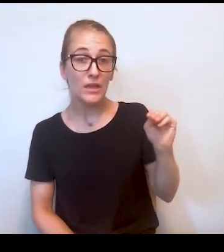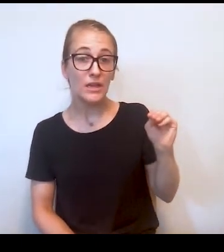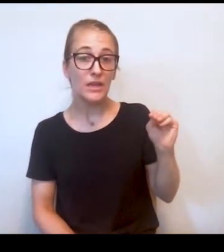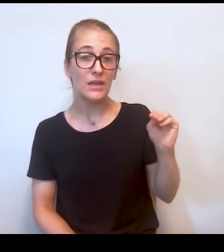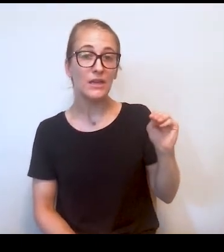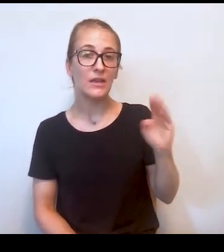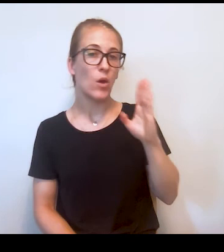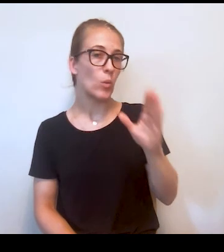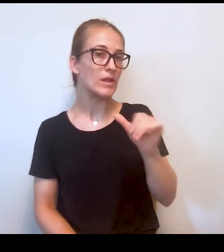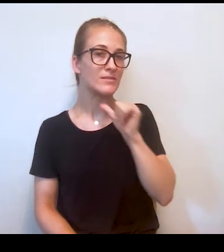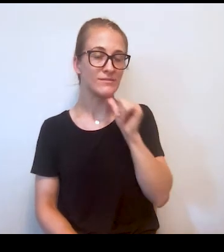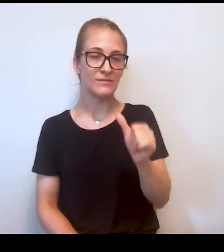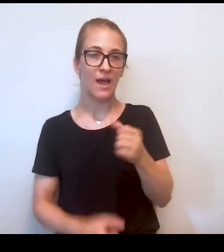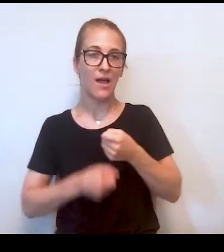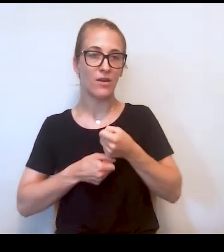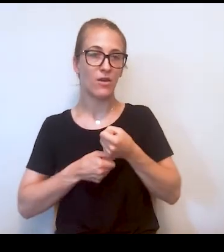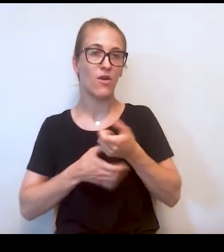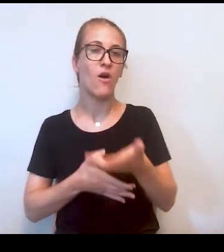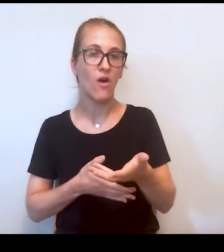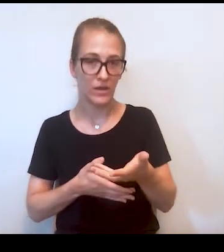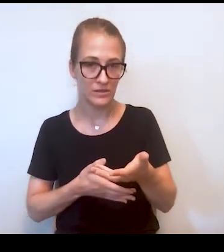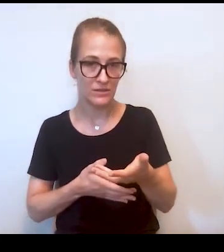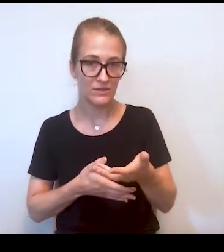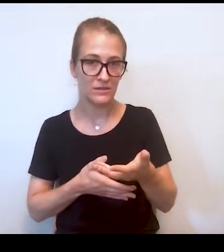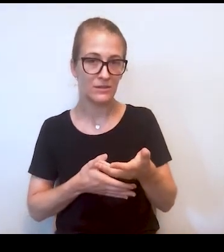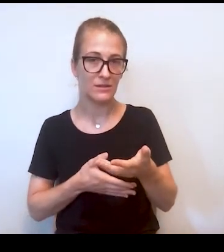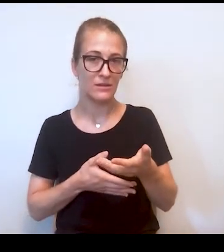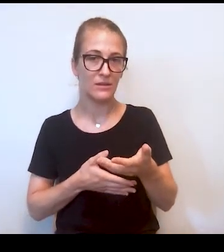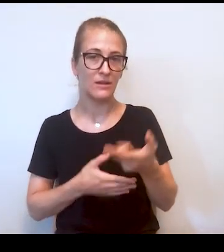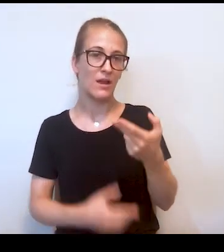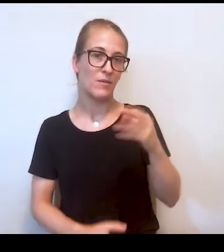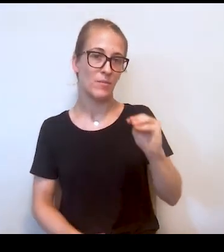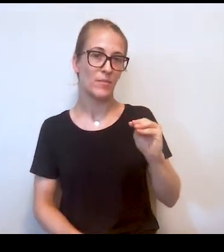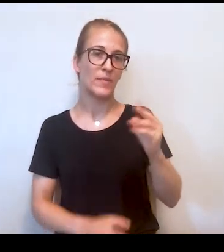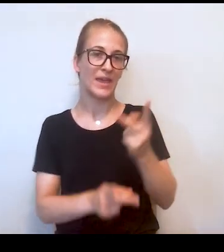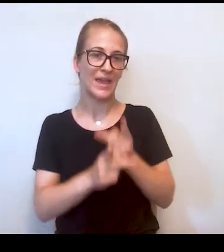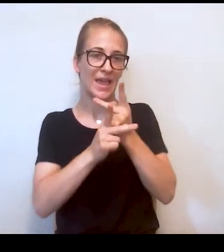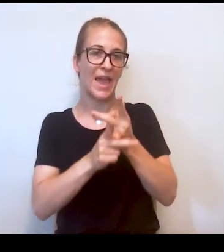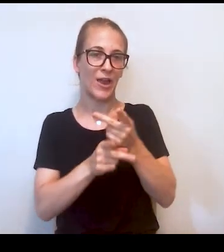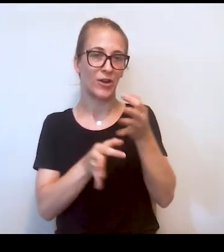It has to happen simultaneously with systems change, with questioning things,